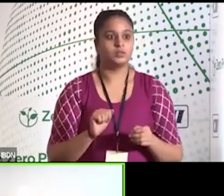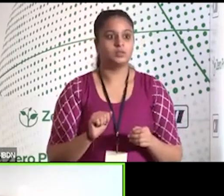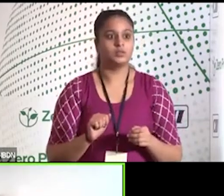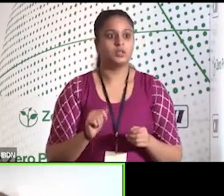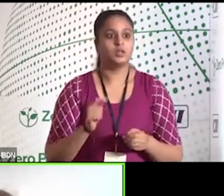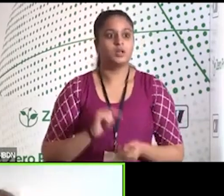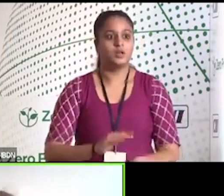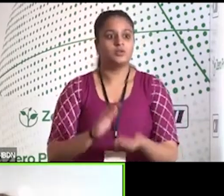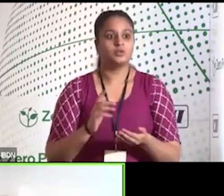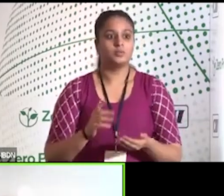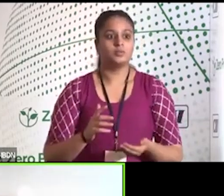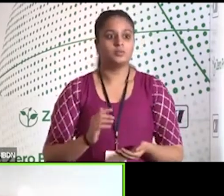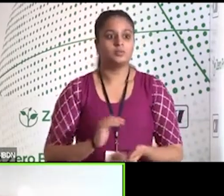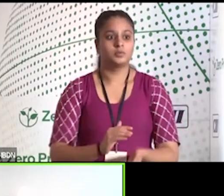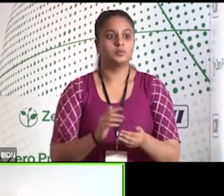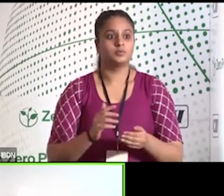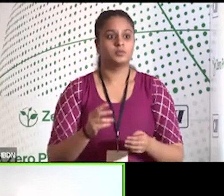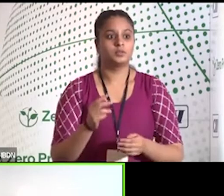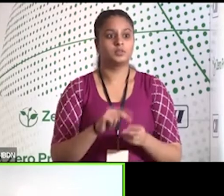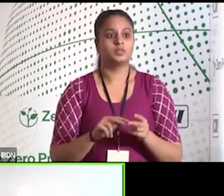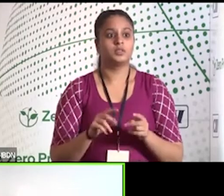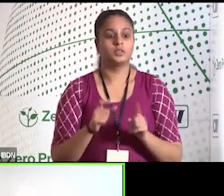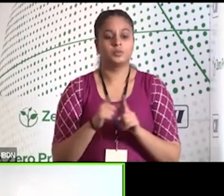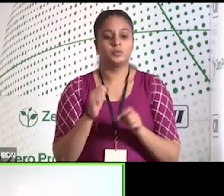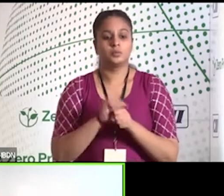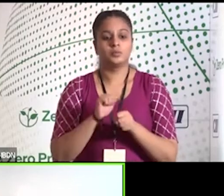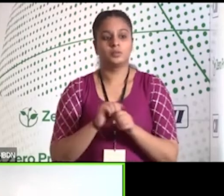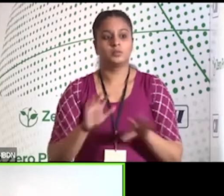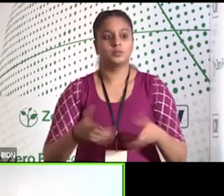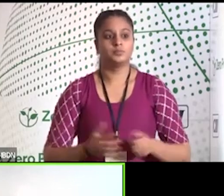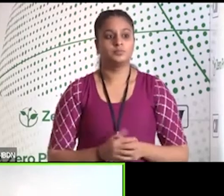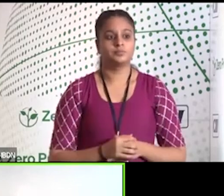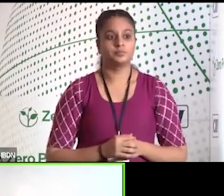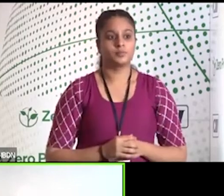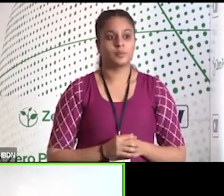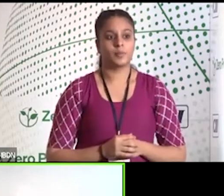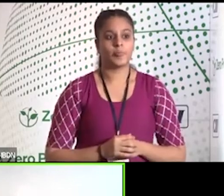and bringing them along together. I want to just go to one example.